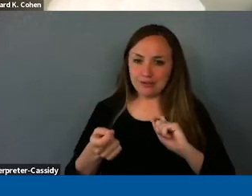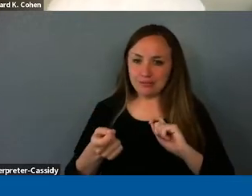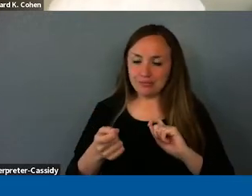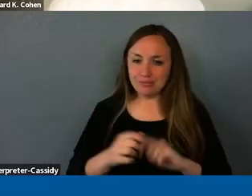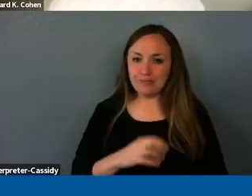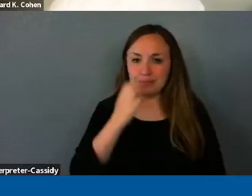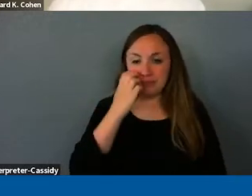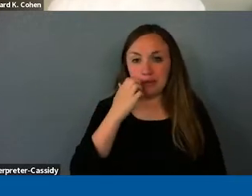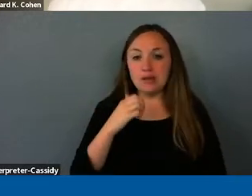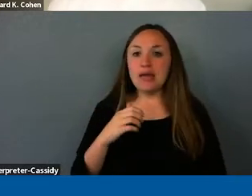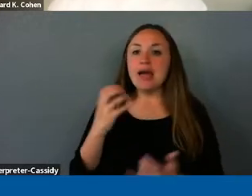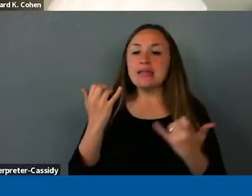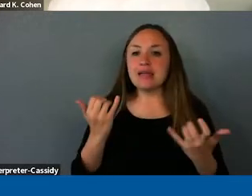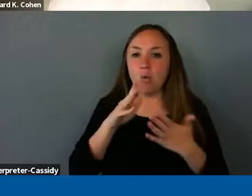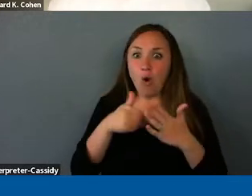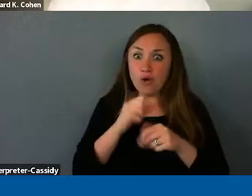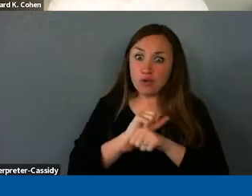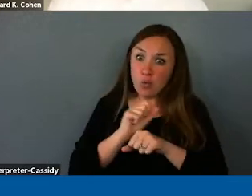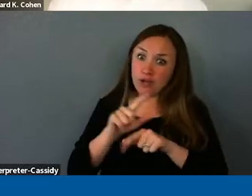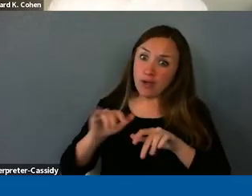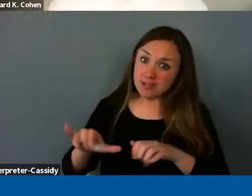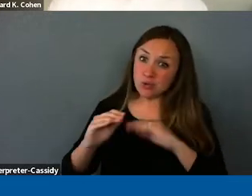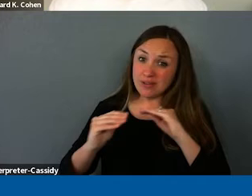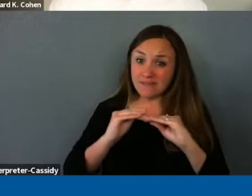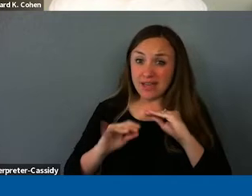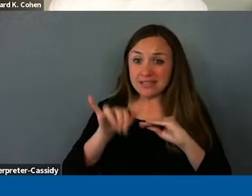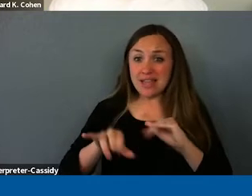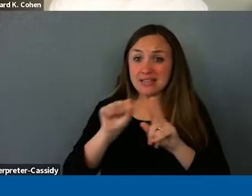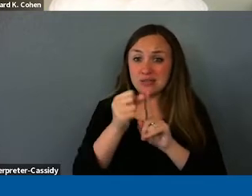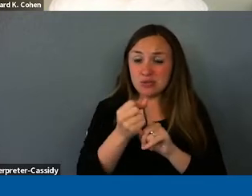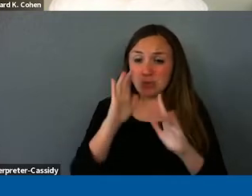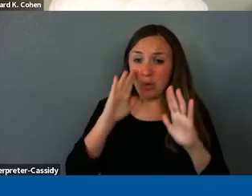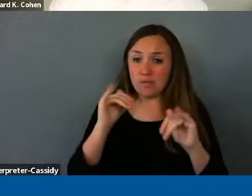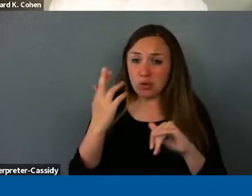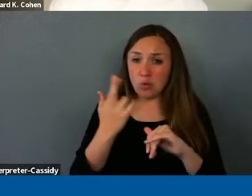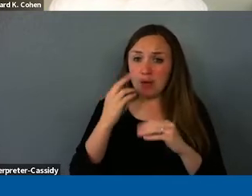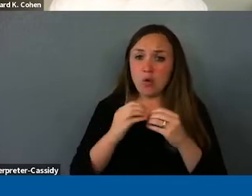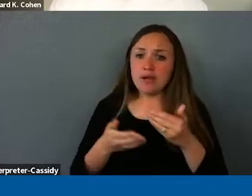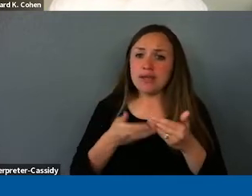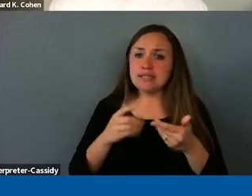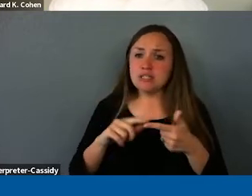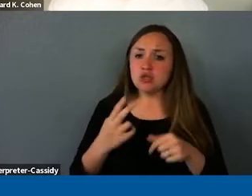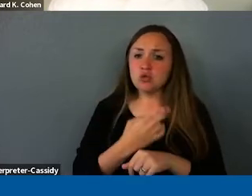At this point, considering all the work you had to do to fix that situation, hopefully you realize that would have been easier to just use a button.